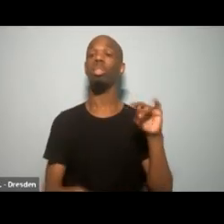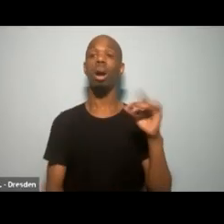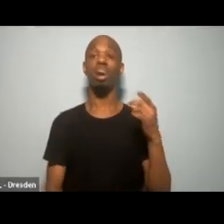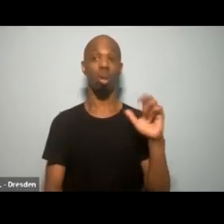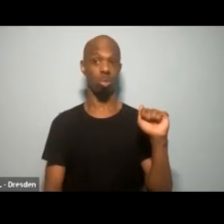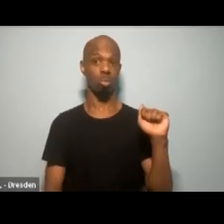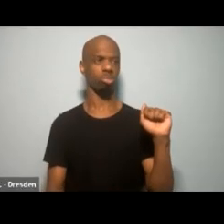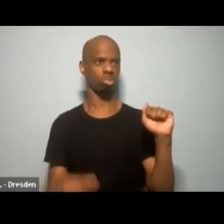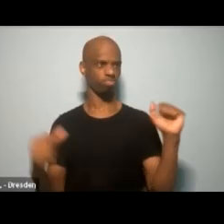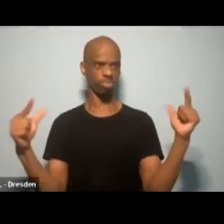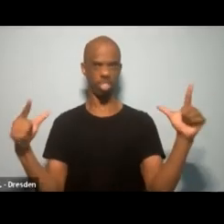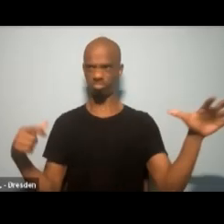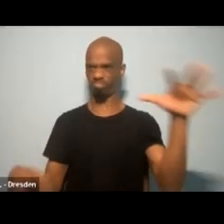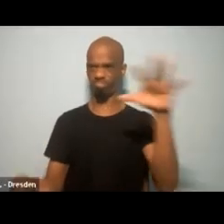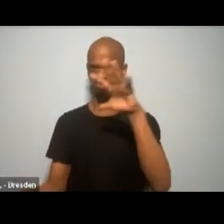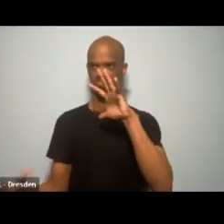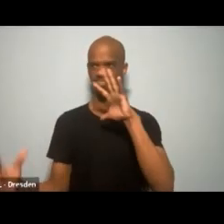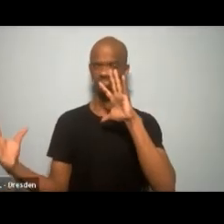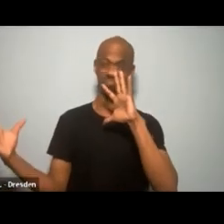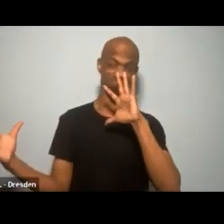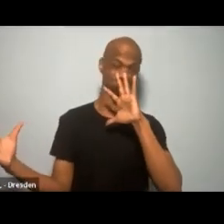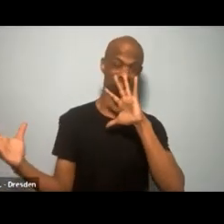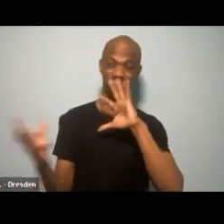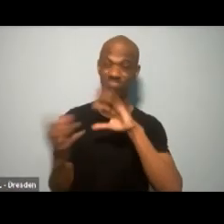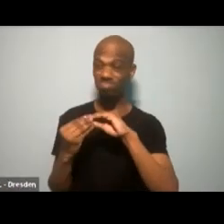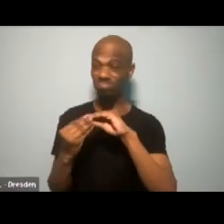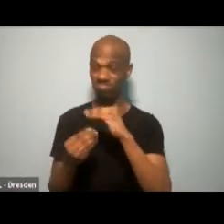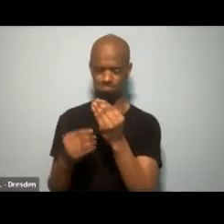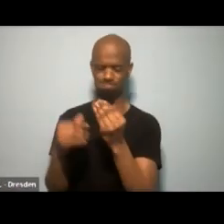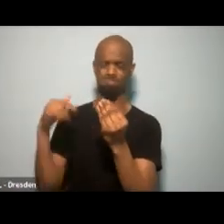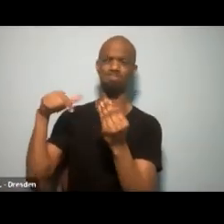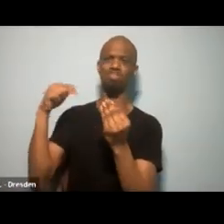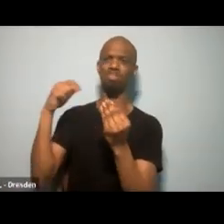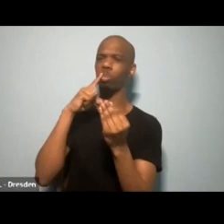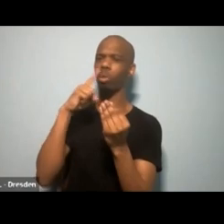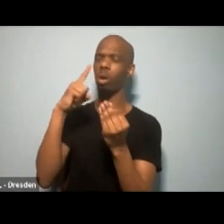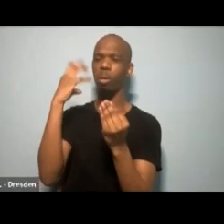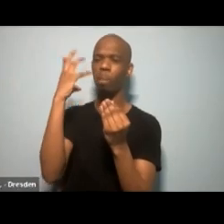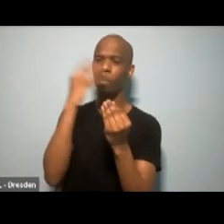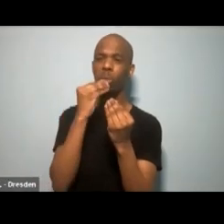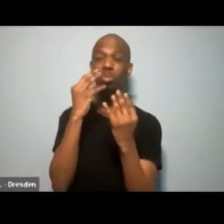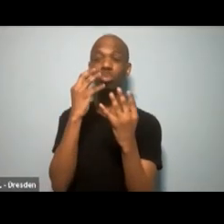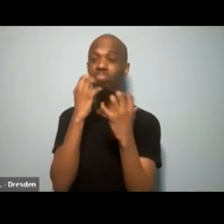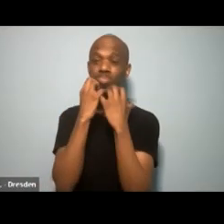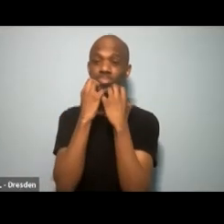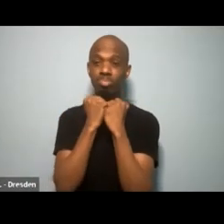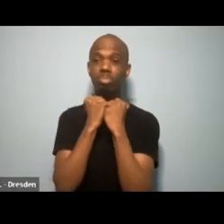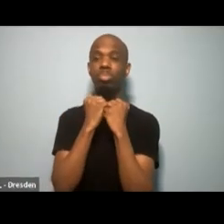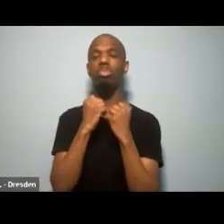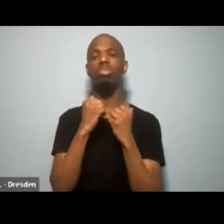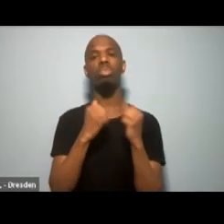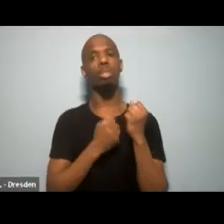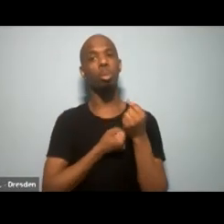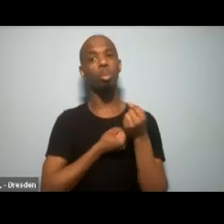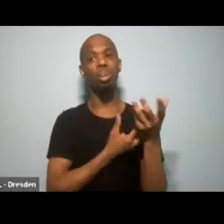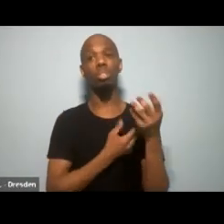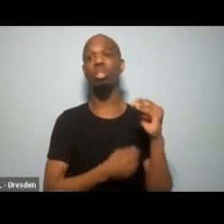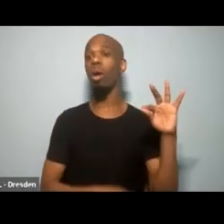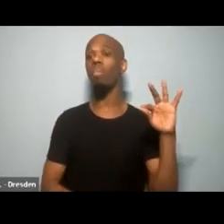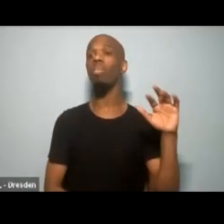more than just a building, but an expression of the can-do spirit of Nigeria.